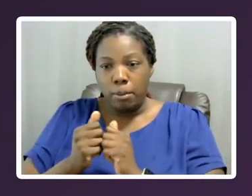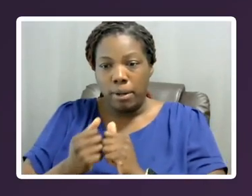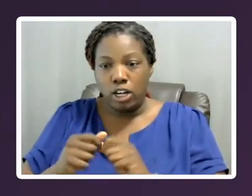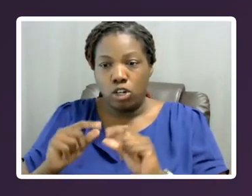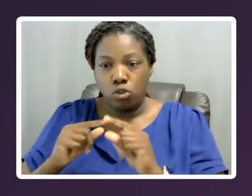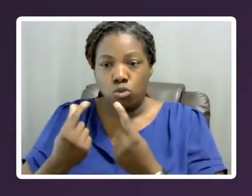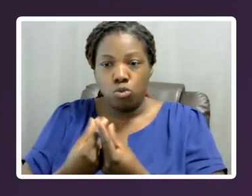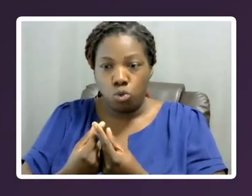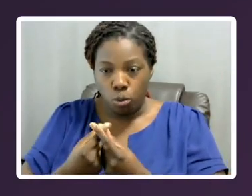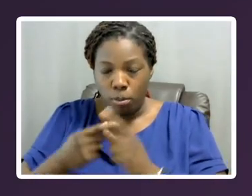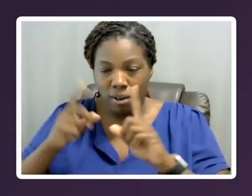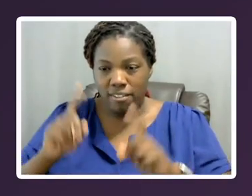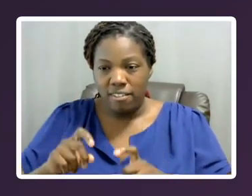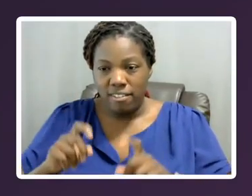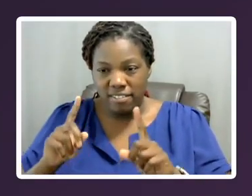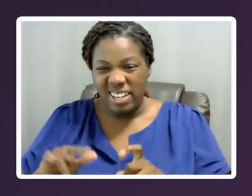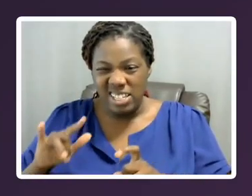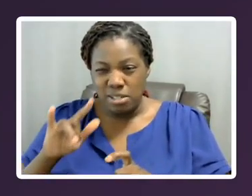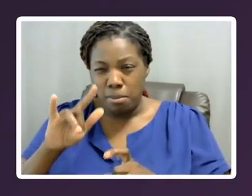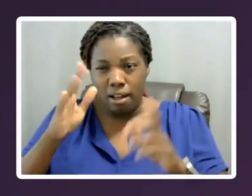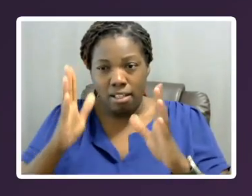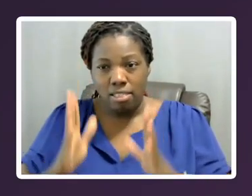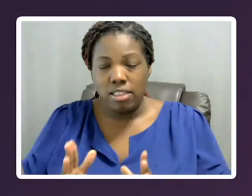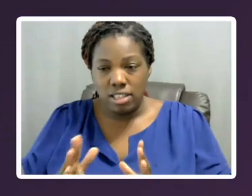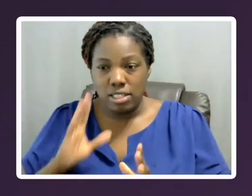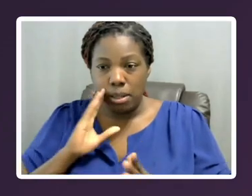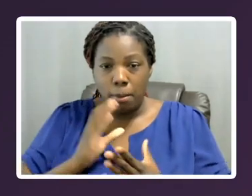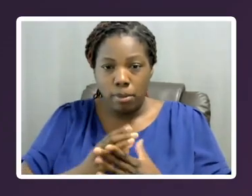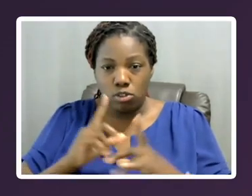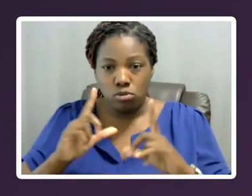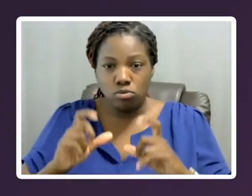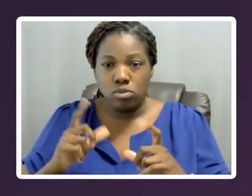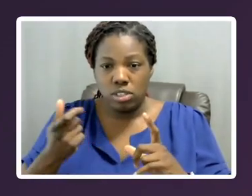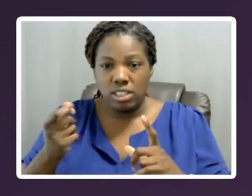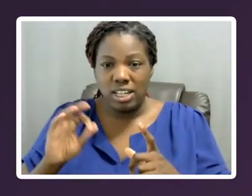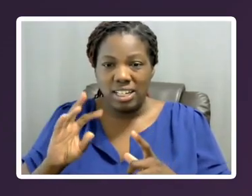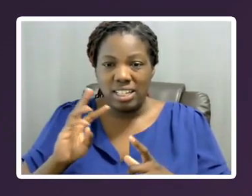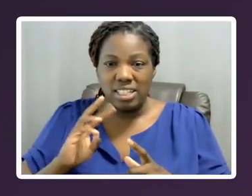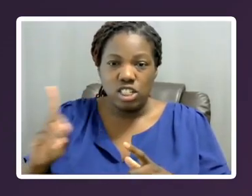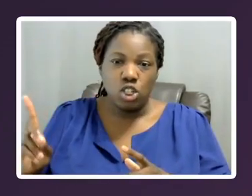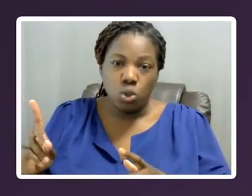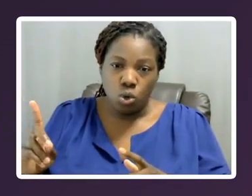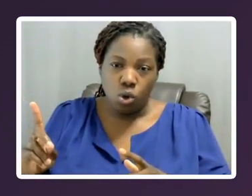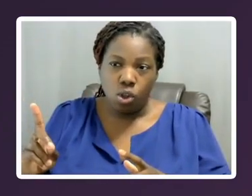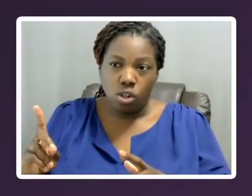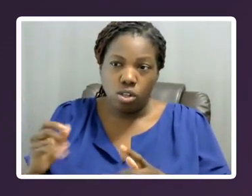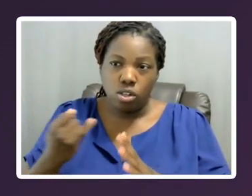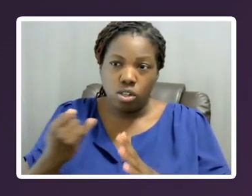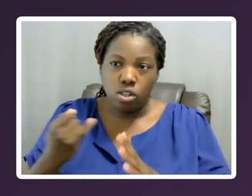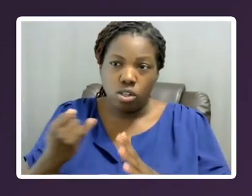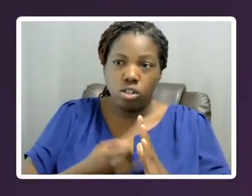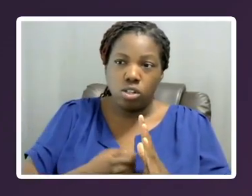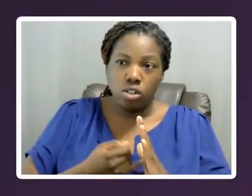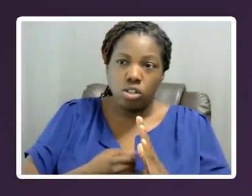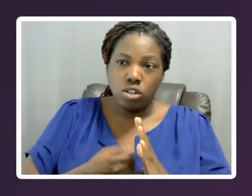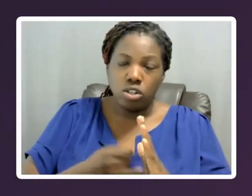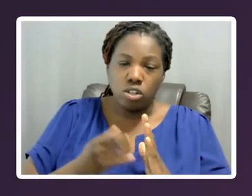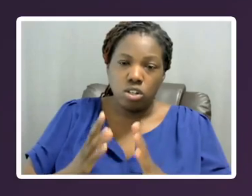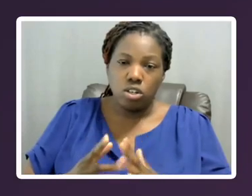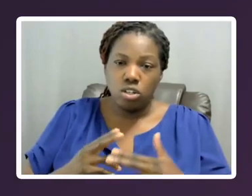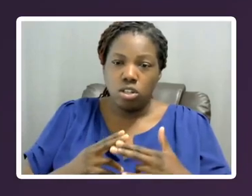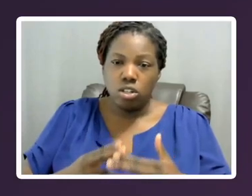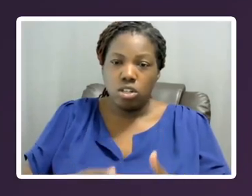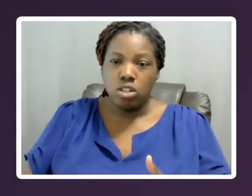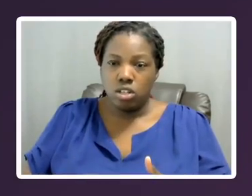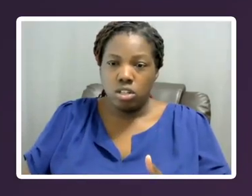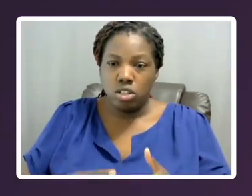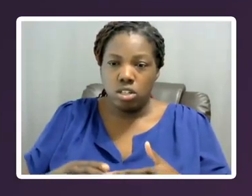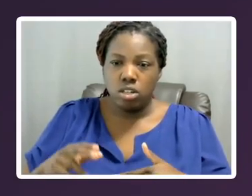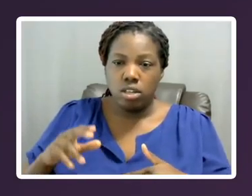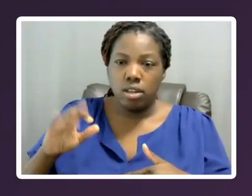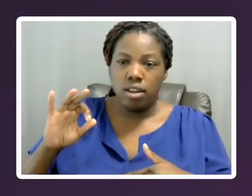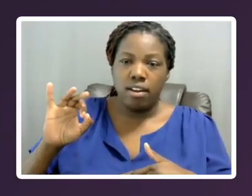And the photograph was taken in 1961 by an artist photographer named Flip Schulke. Now NASA had